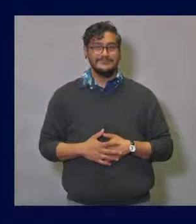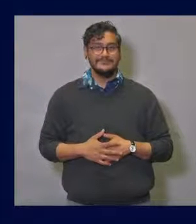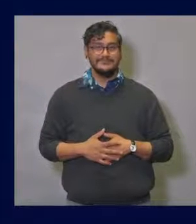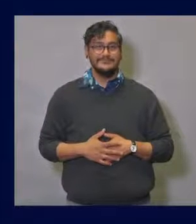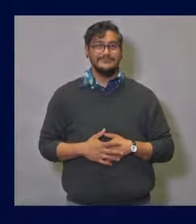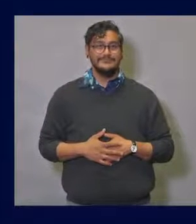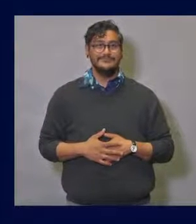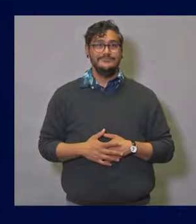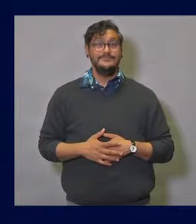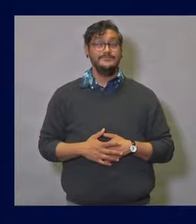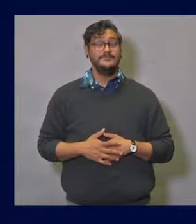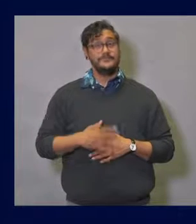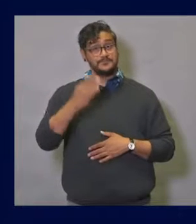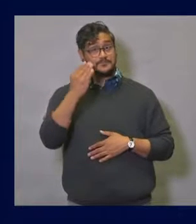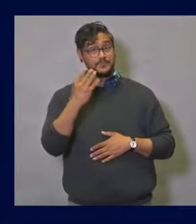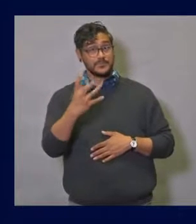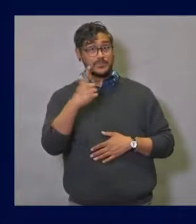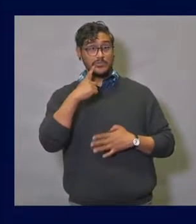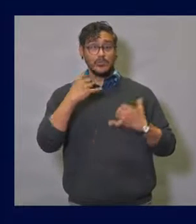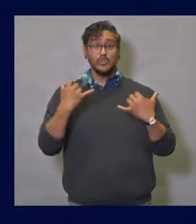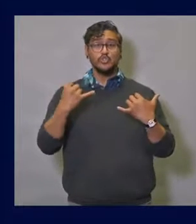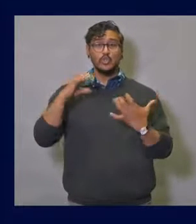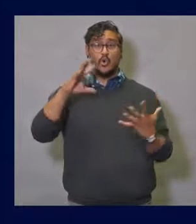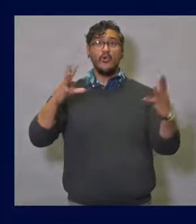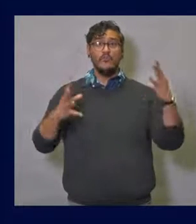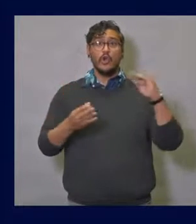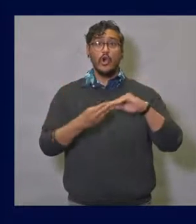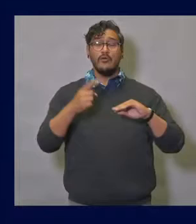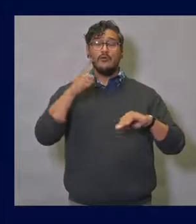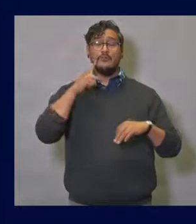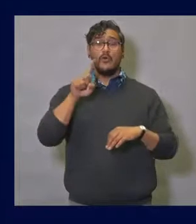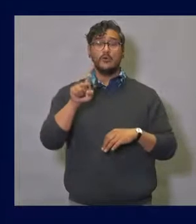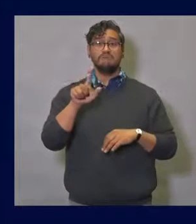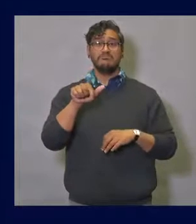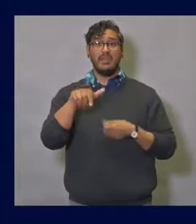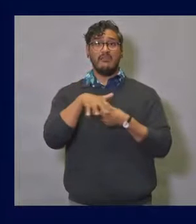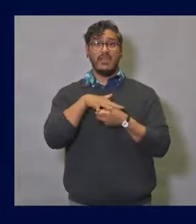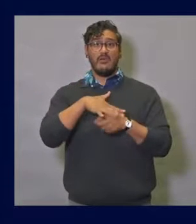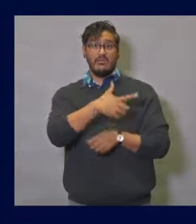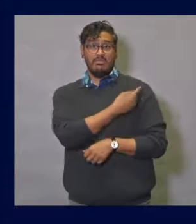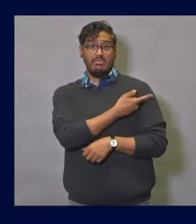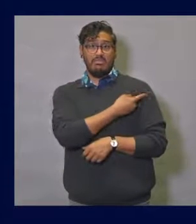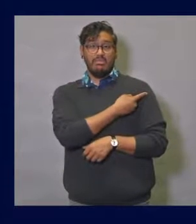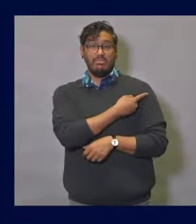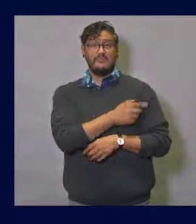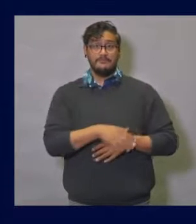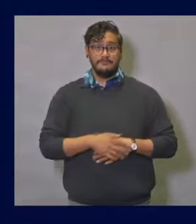WE WILL TAKE THE NEXT SLIDE.